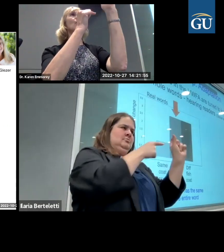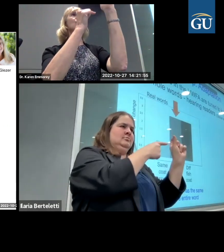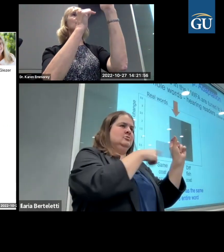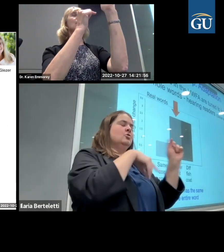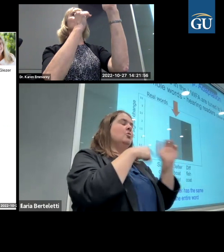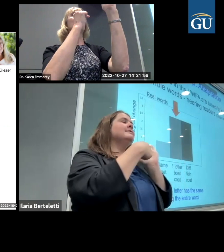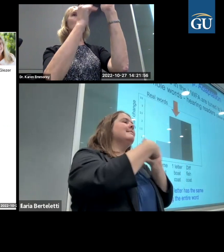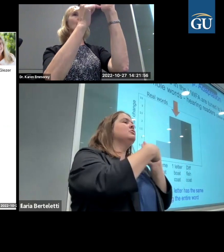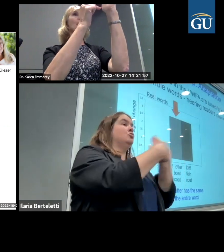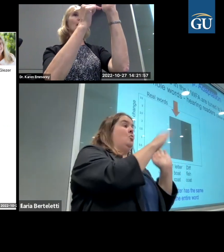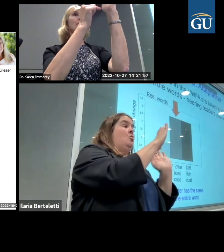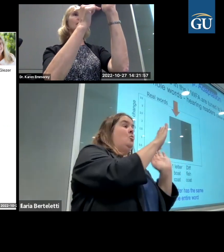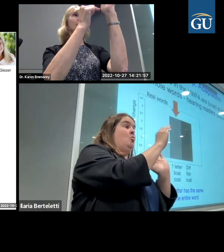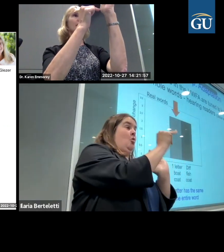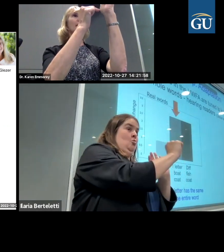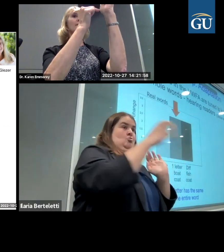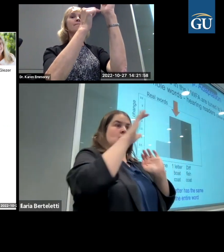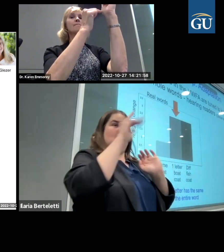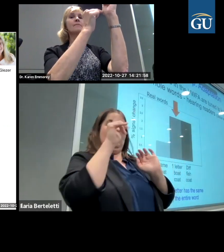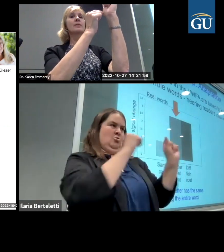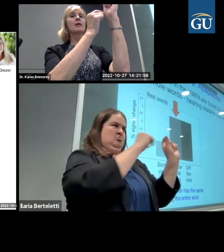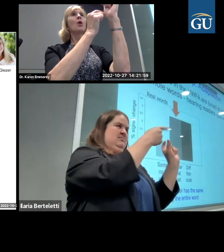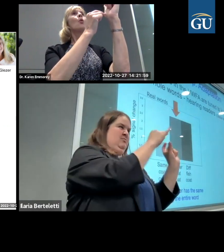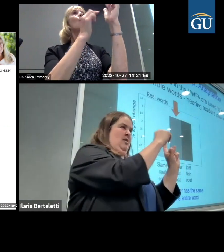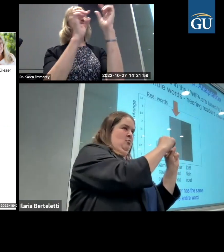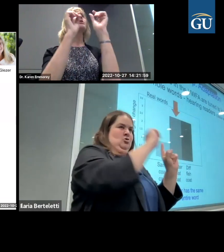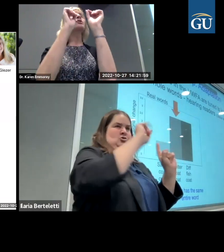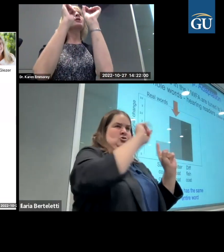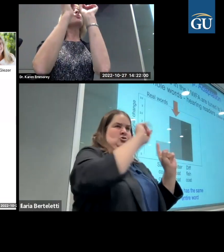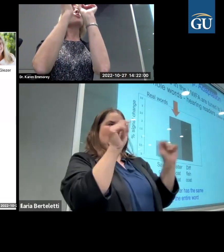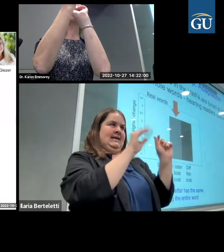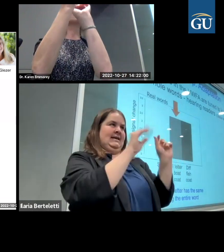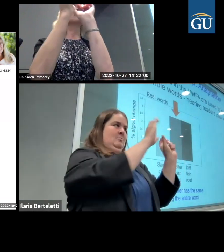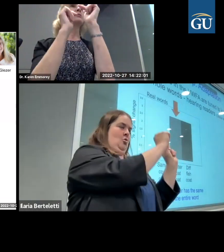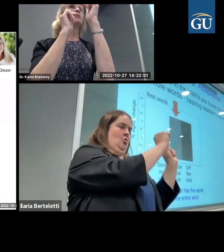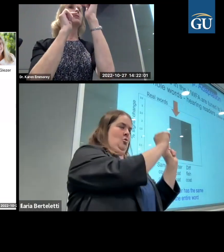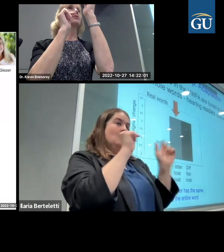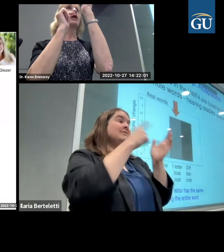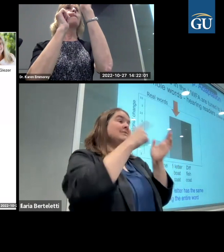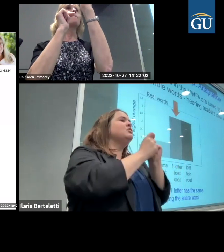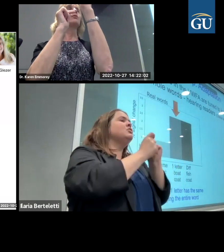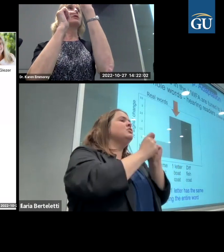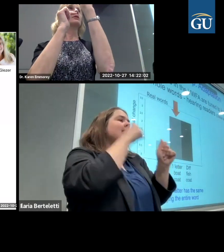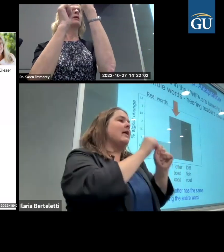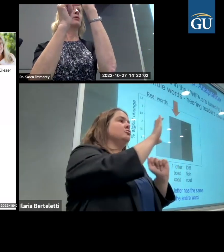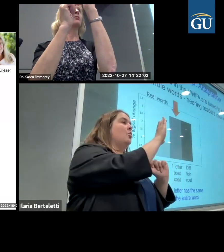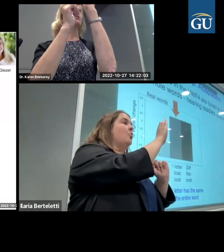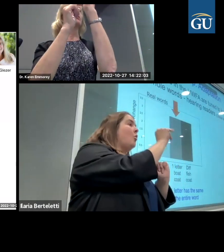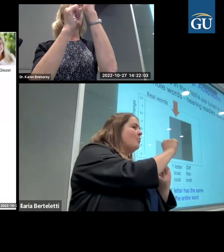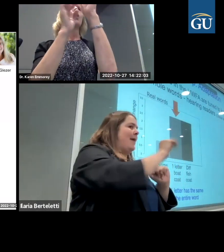or you just change one letter. So now, boat and code, or you change all of the letters, fish, and code,